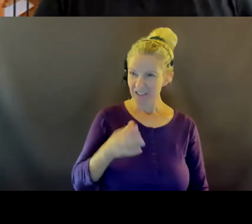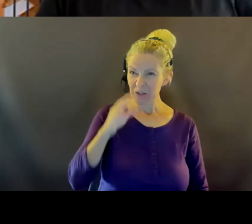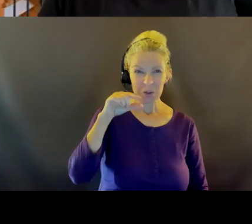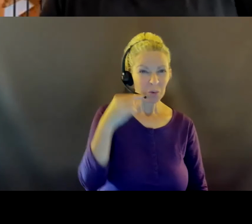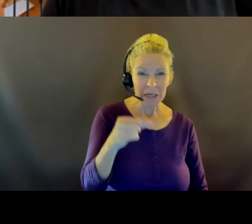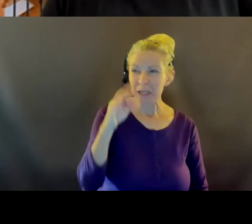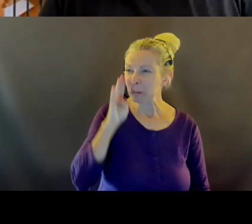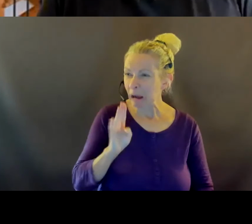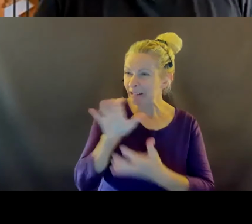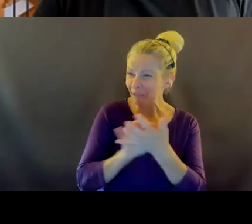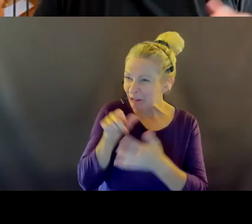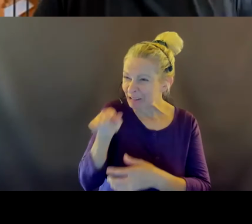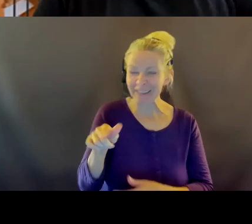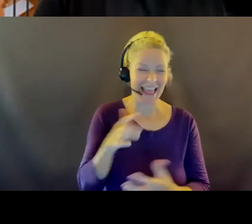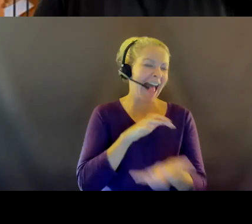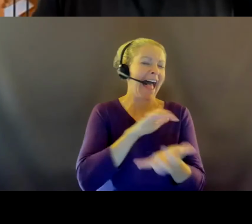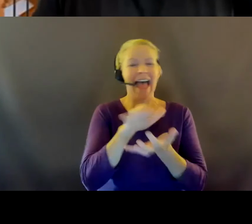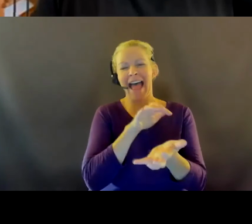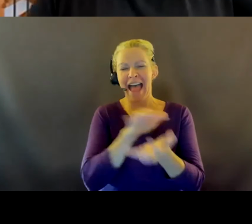You thought red was green.